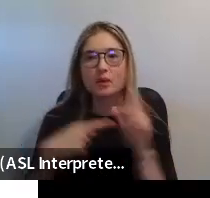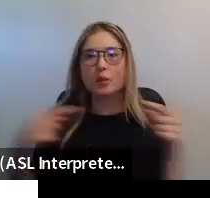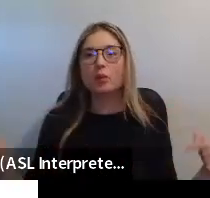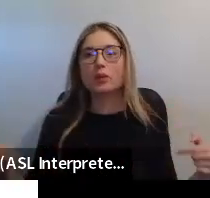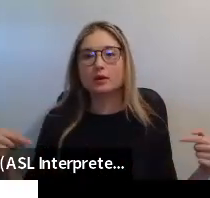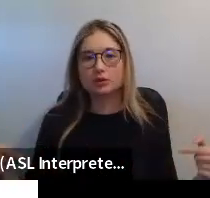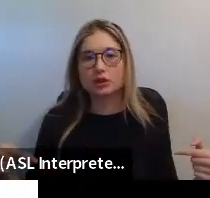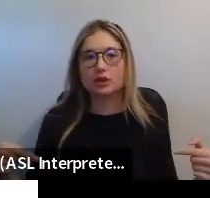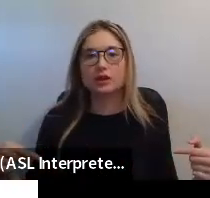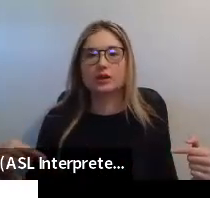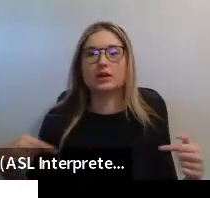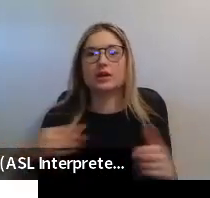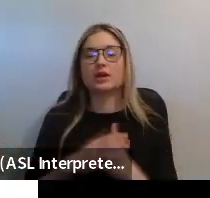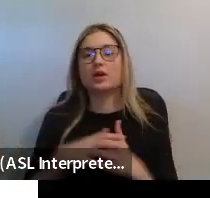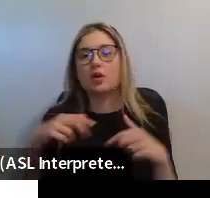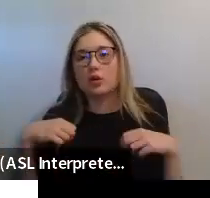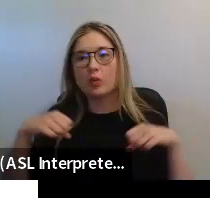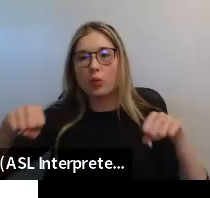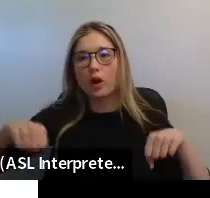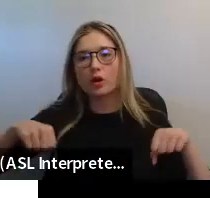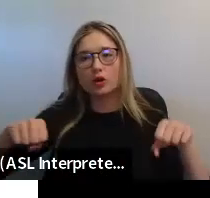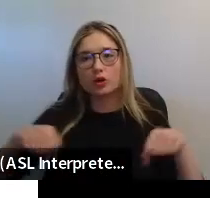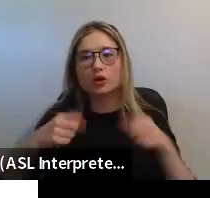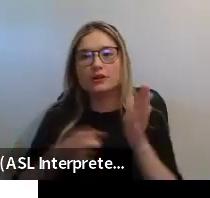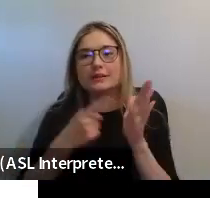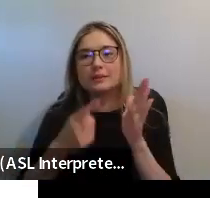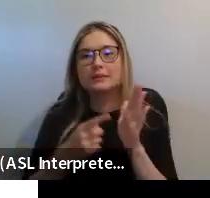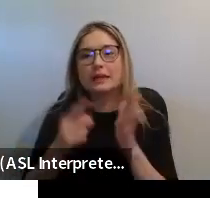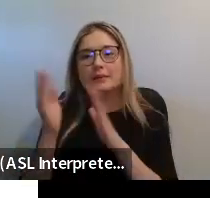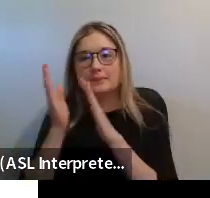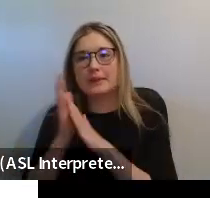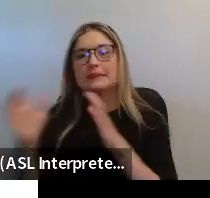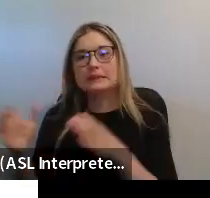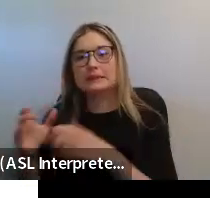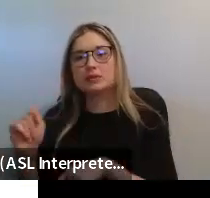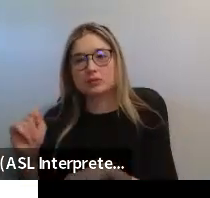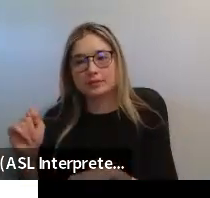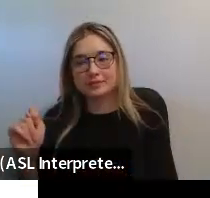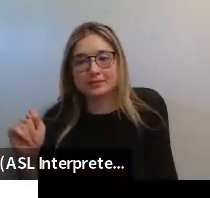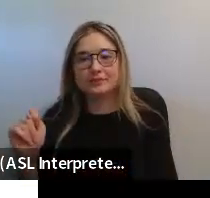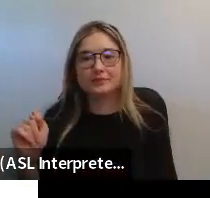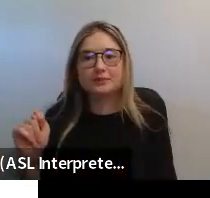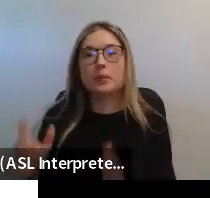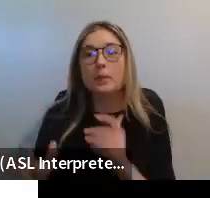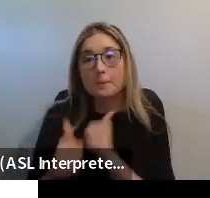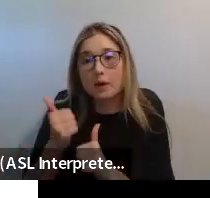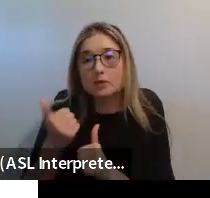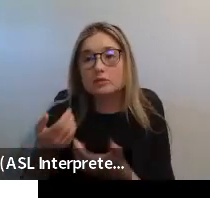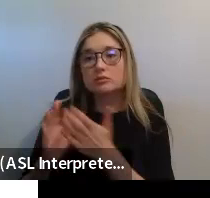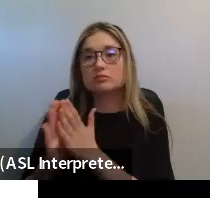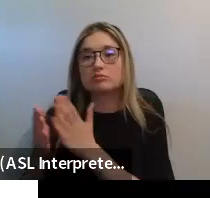So the so wheelchairs, rollers, walkers, sometimes bedside commodes as well.